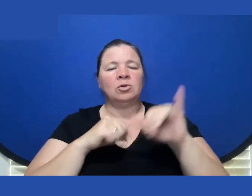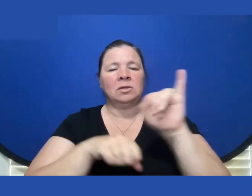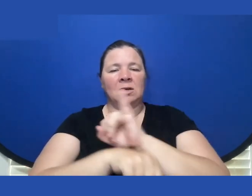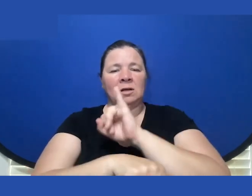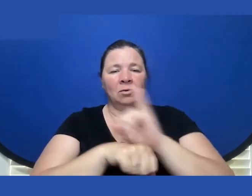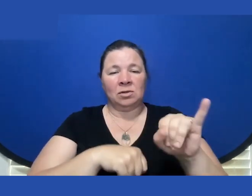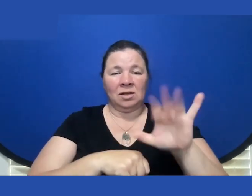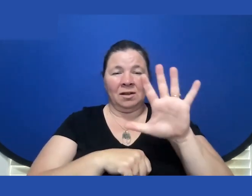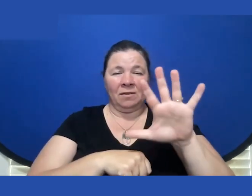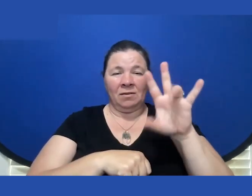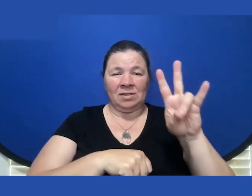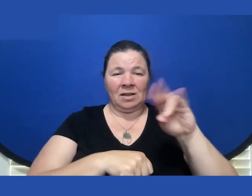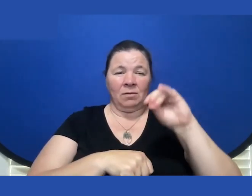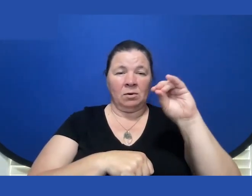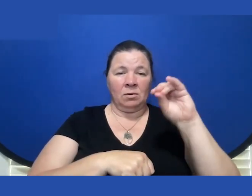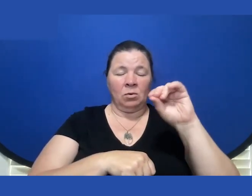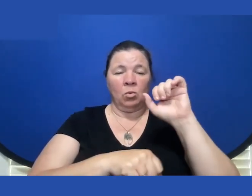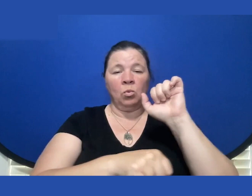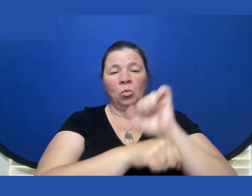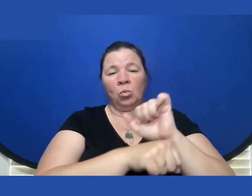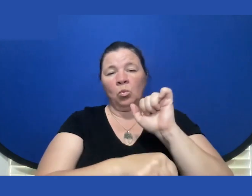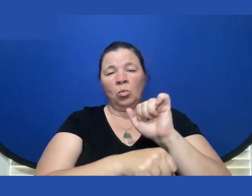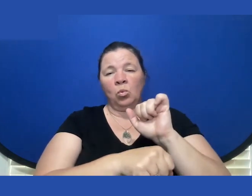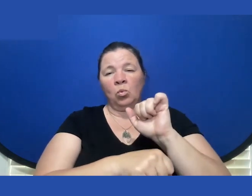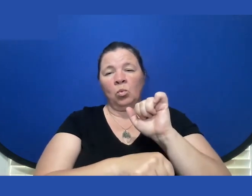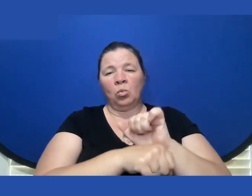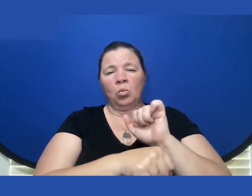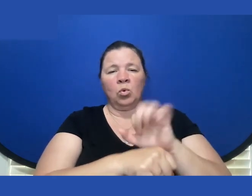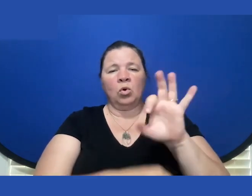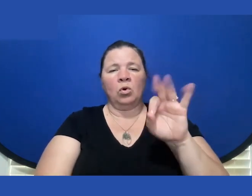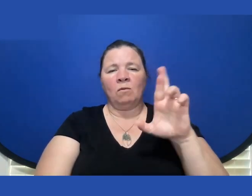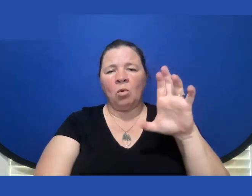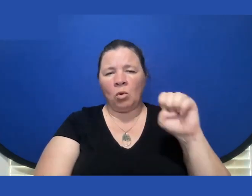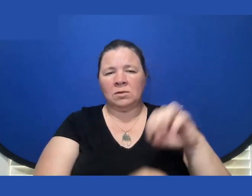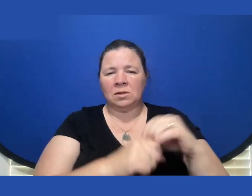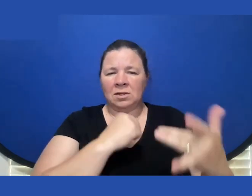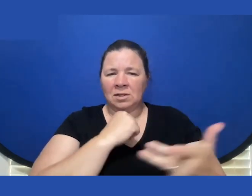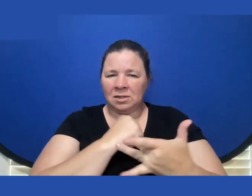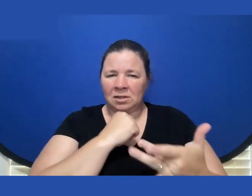that are female within the tech segment. So, you know, just championing some of these causes